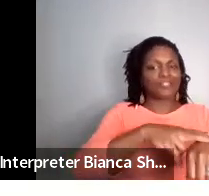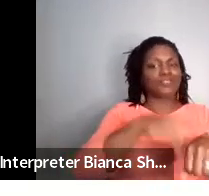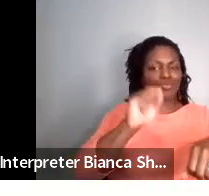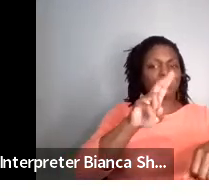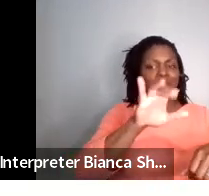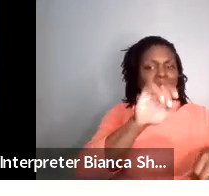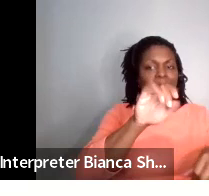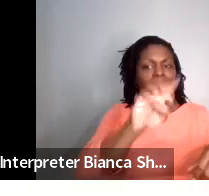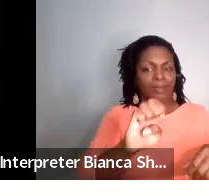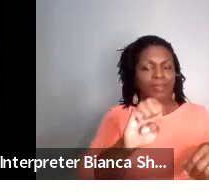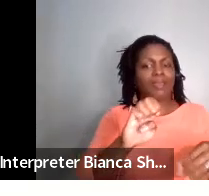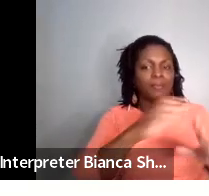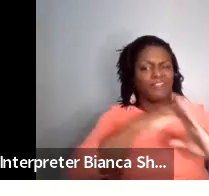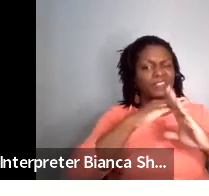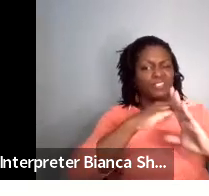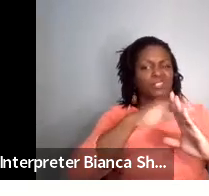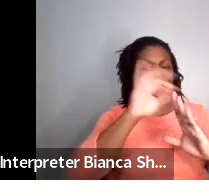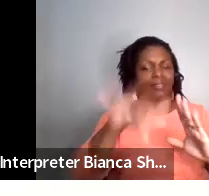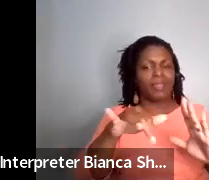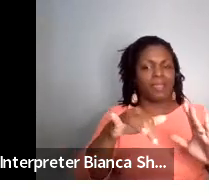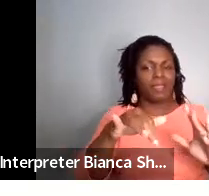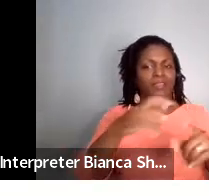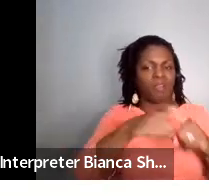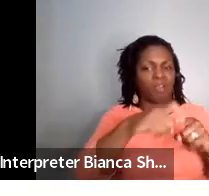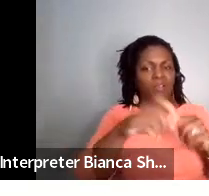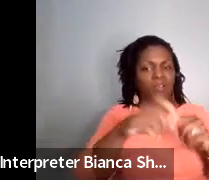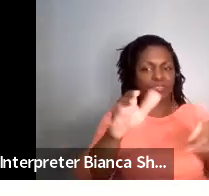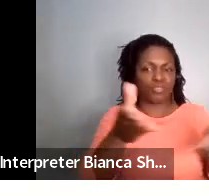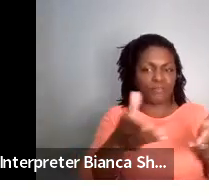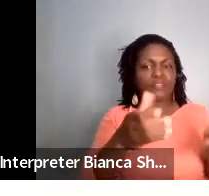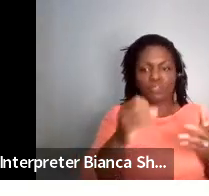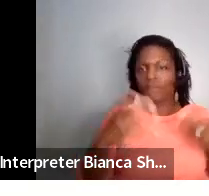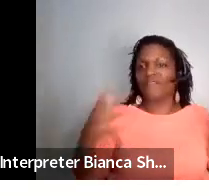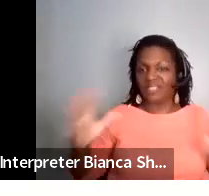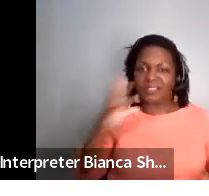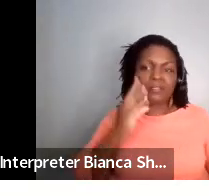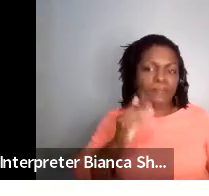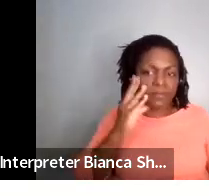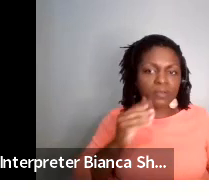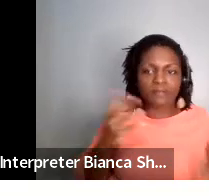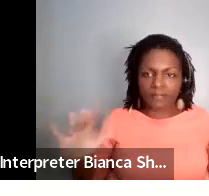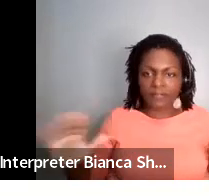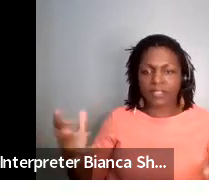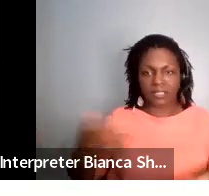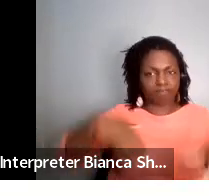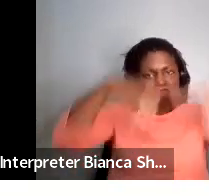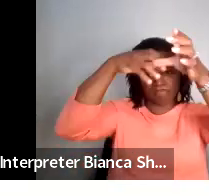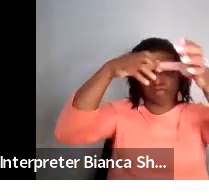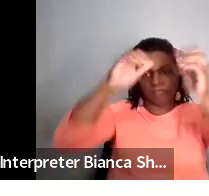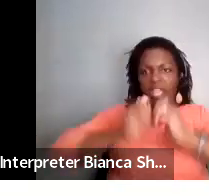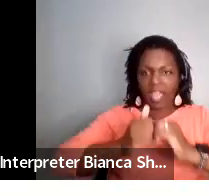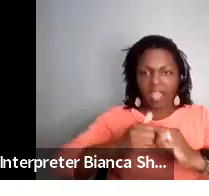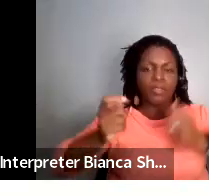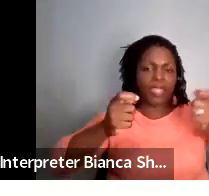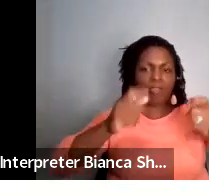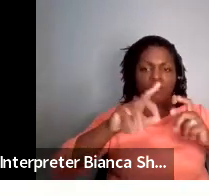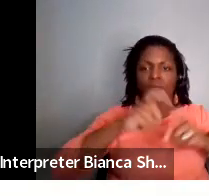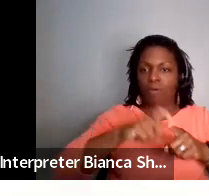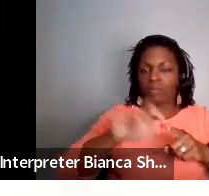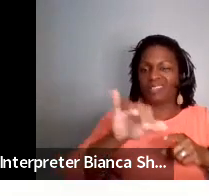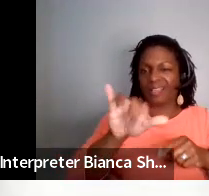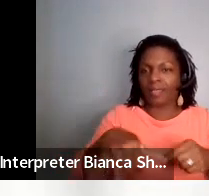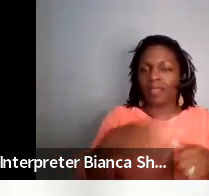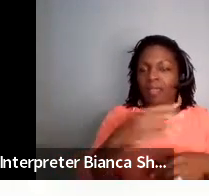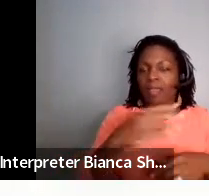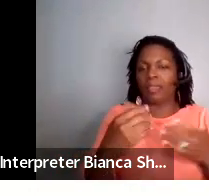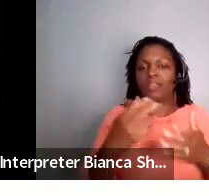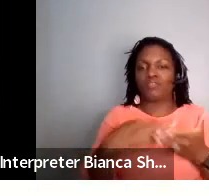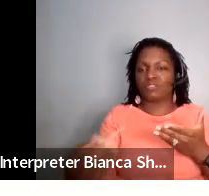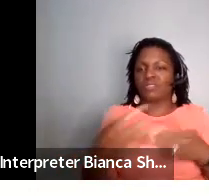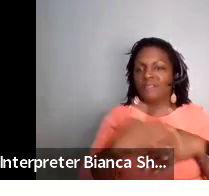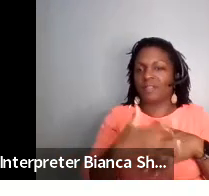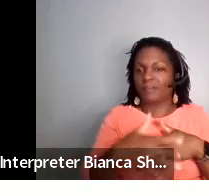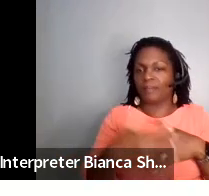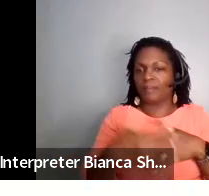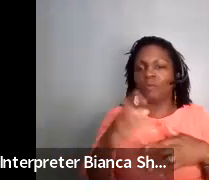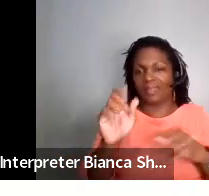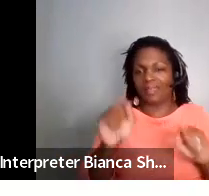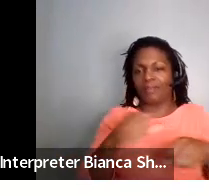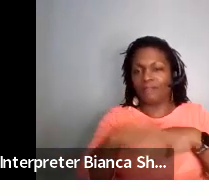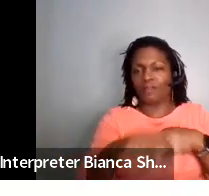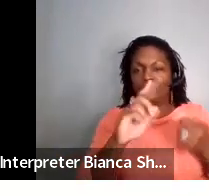They are very experienced and seasoned call centers that are very knowledgeable in handling prices, calls, and what resources are available